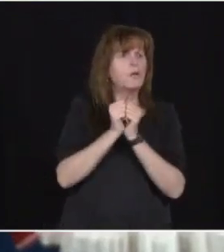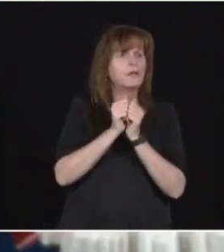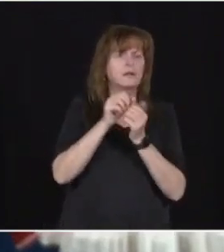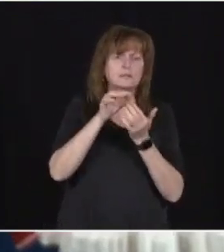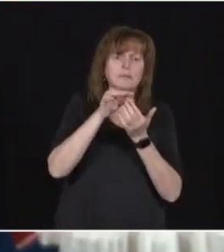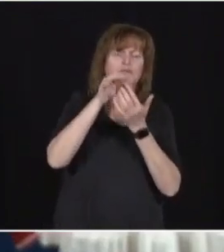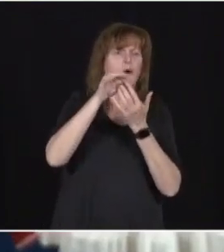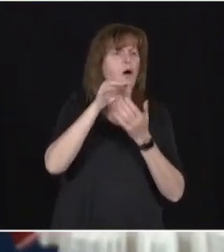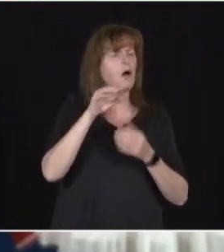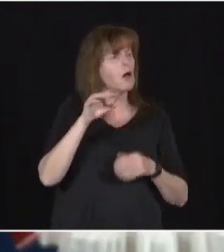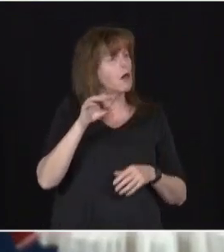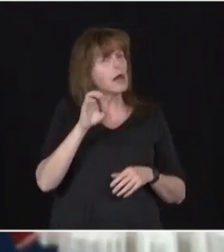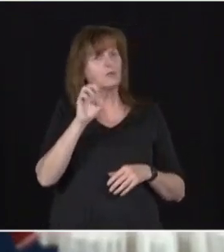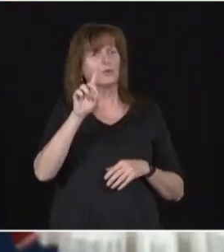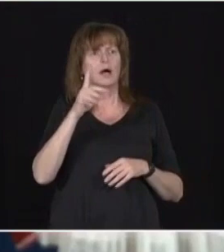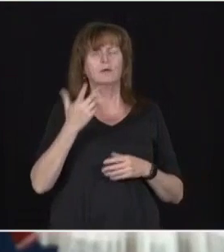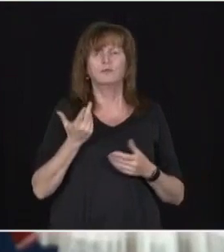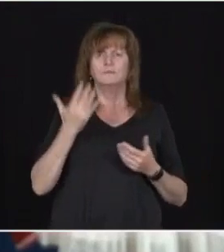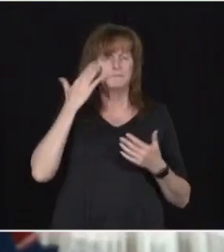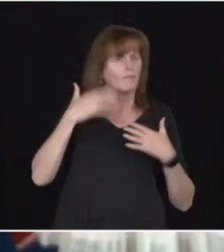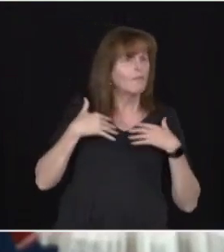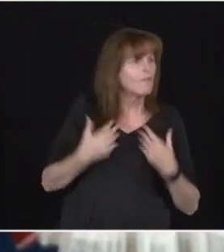challenges.